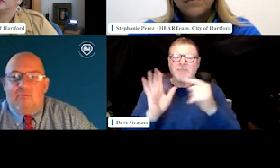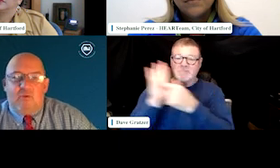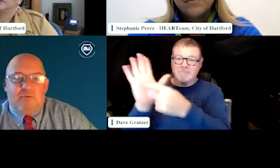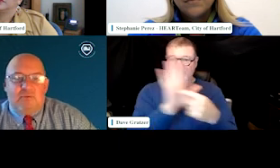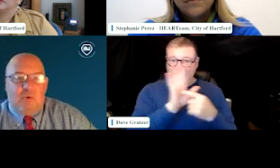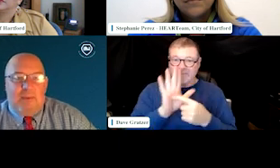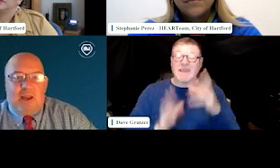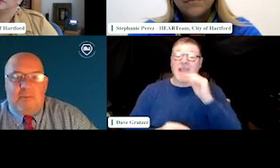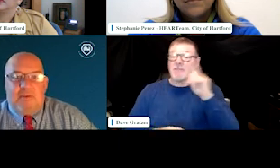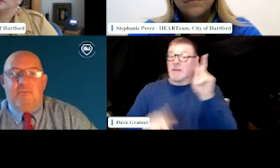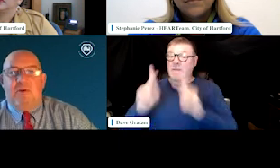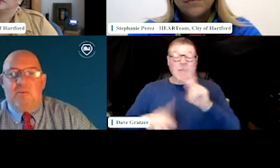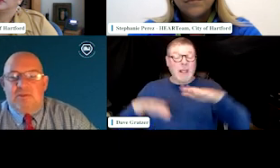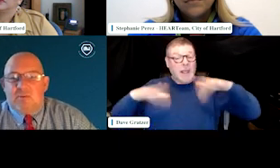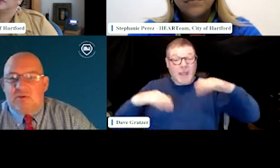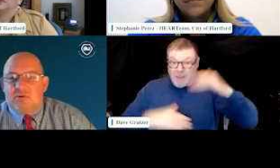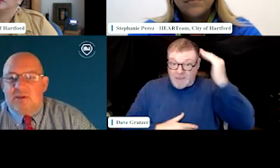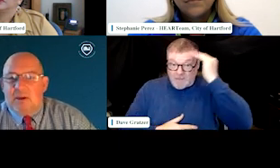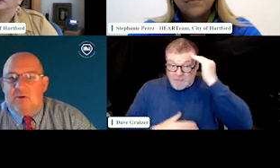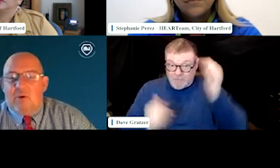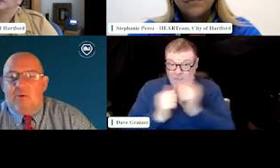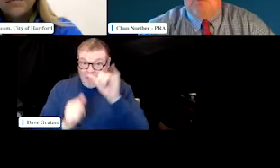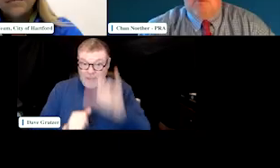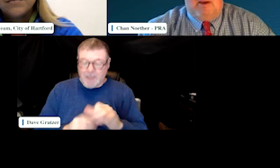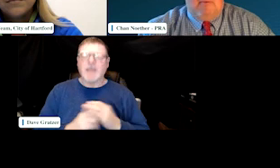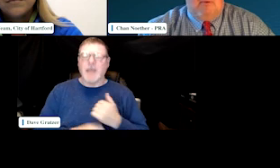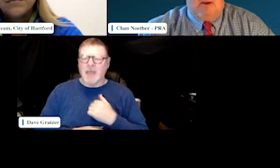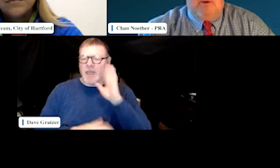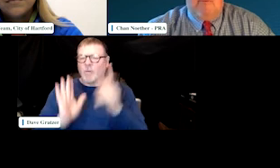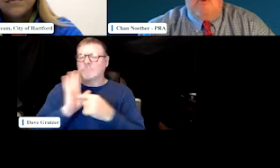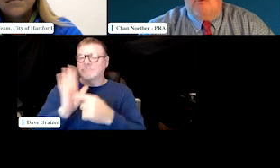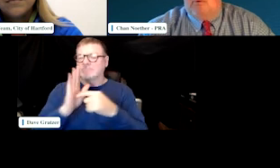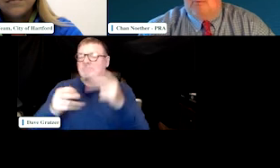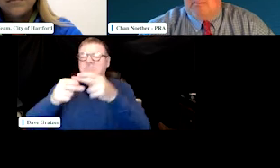And for those of you who may not be familiar with the Sequential Intercept Model, I'll also provide a very brief overview of that model